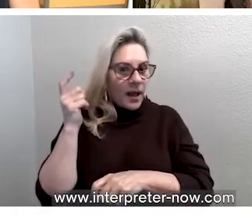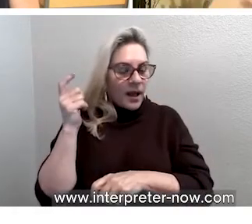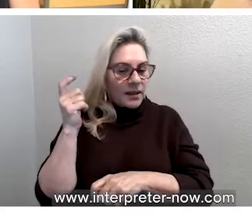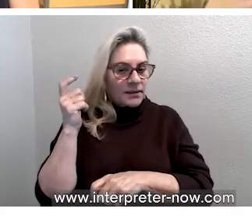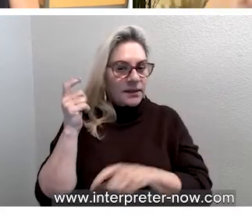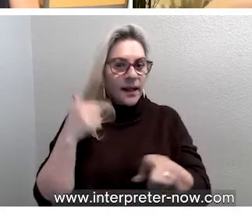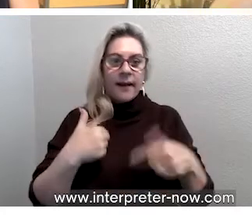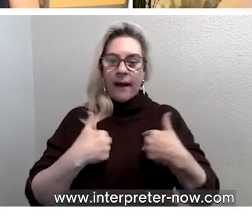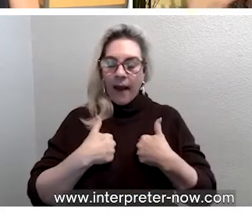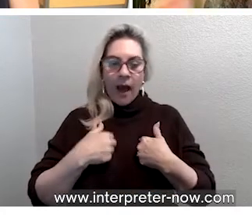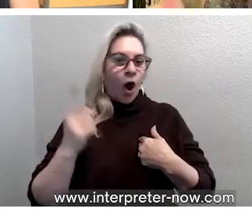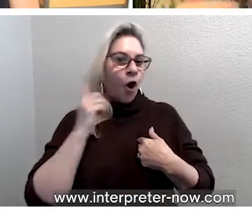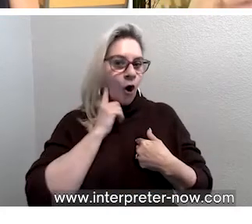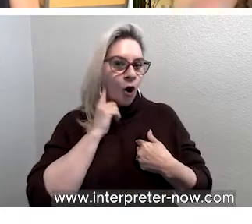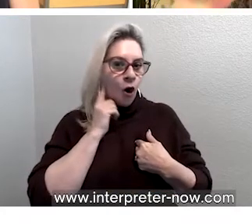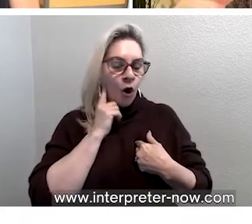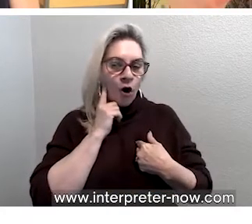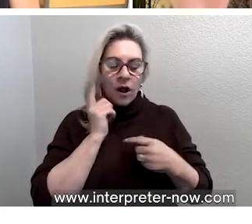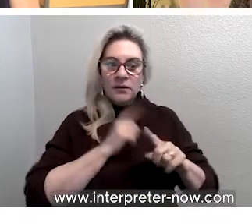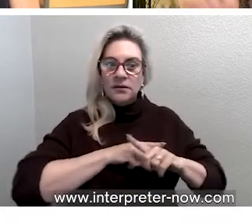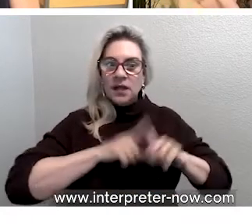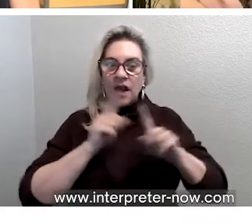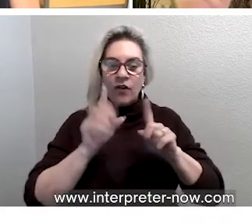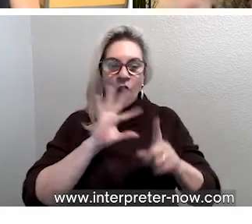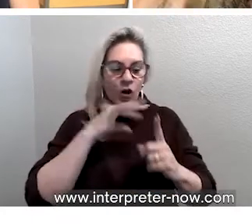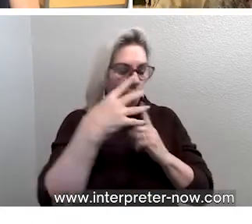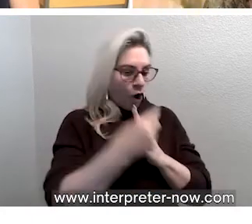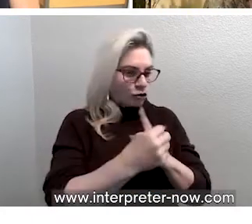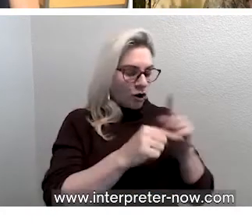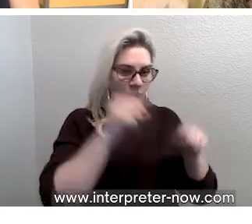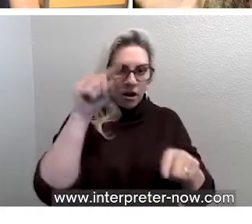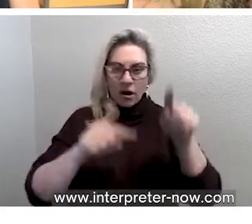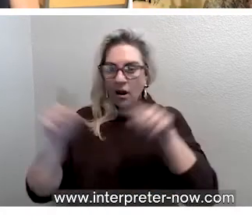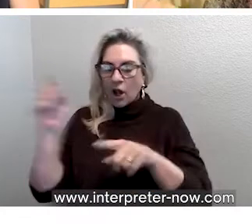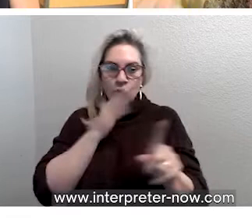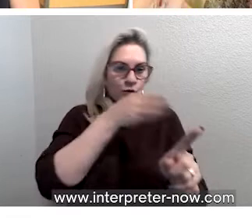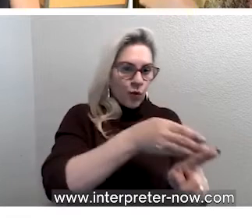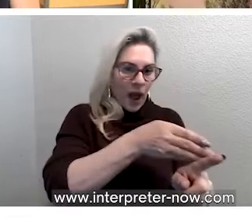I heard about these cultural dimensions, especially around direct versus indirect communication.